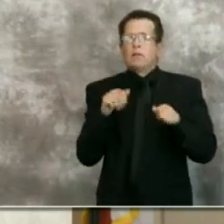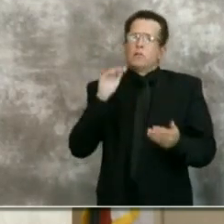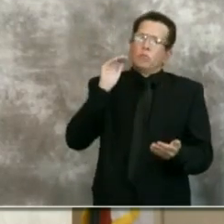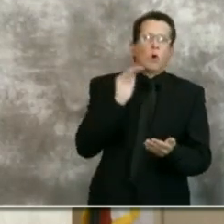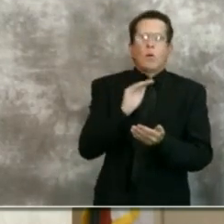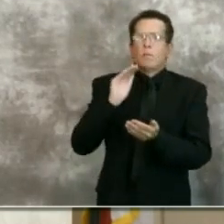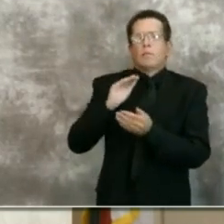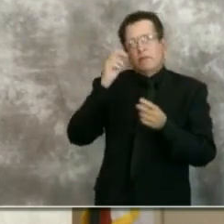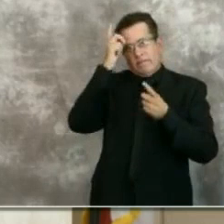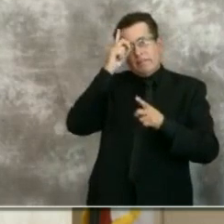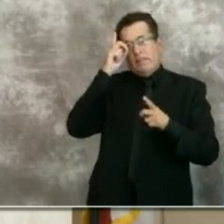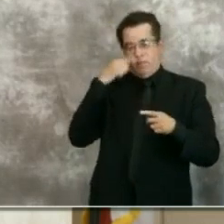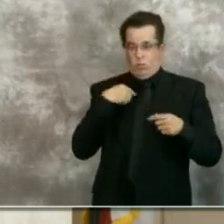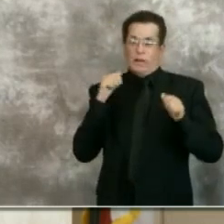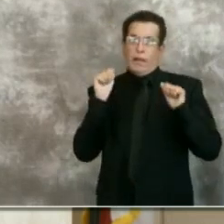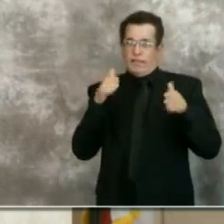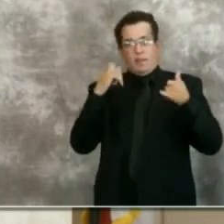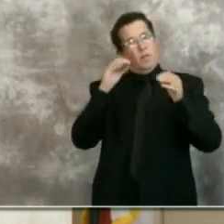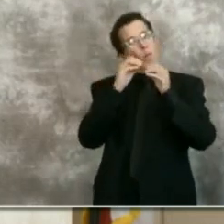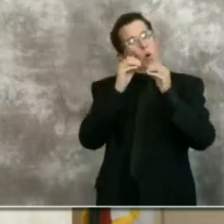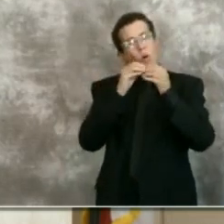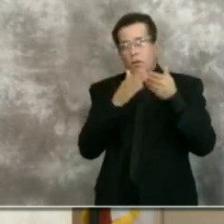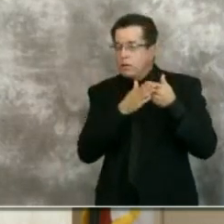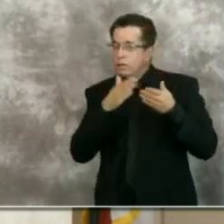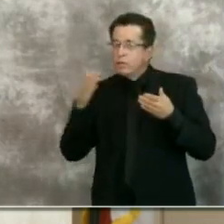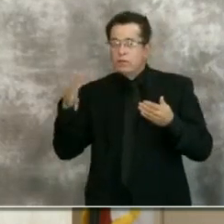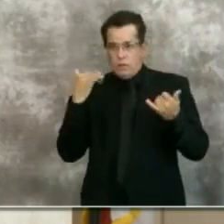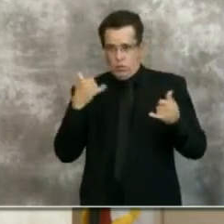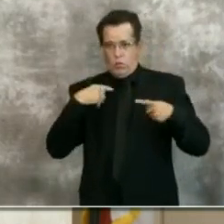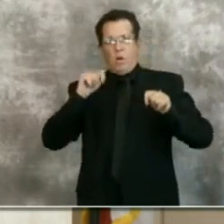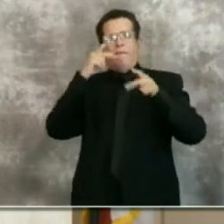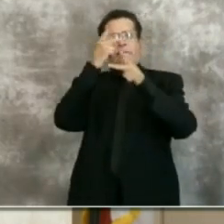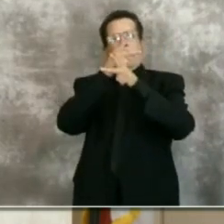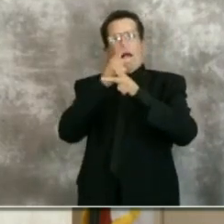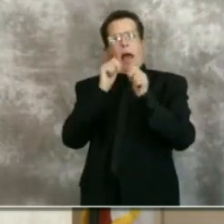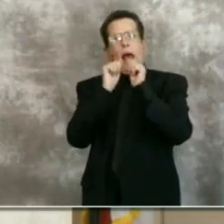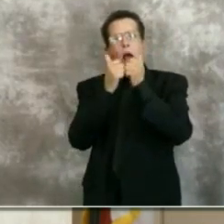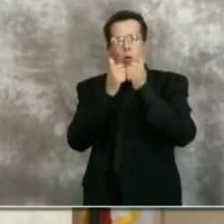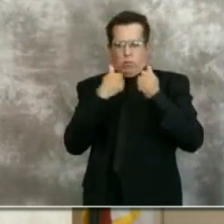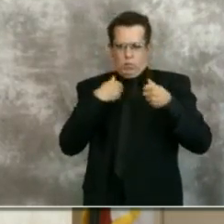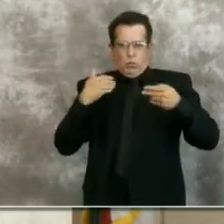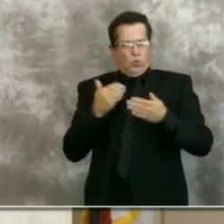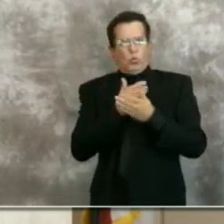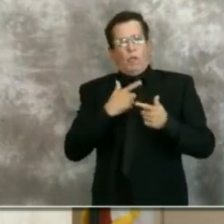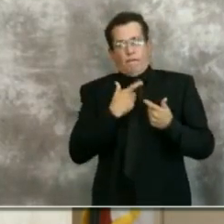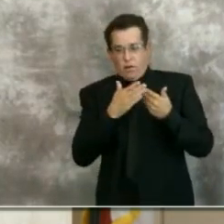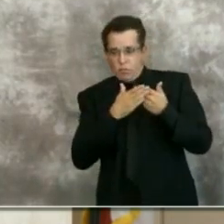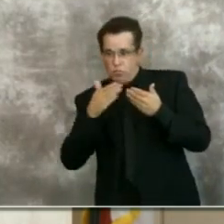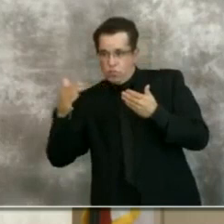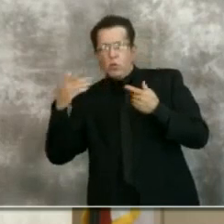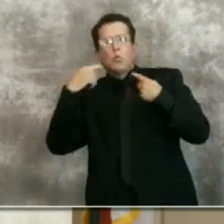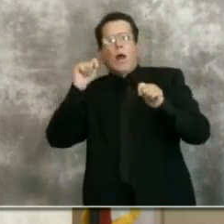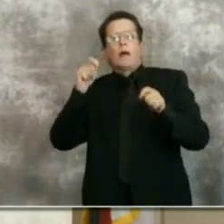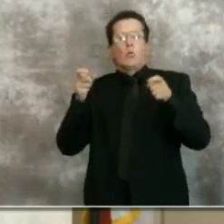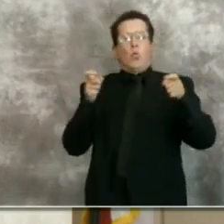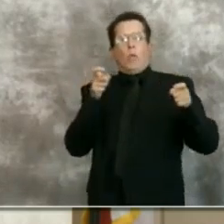A SITUATION THAT IS THE PEOPLE WE CAN CONFRONT AND OVERCOME. BUT IT WILL BE CHALLENGE AND WE STILL HAVE A WAYS TO GO.